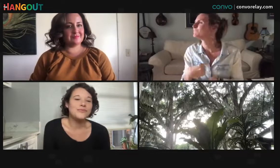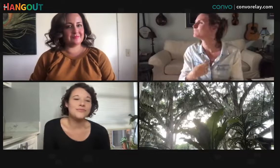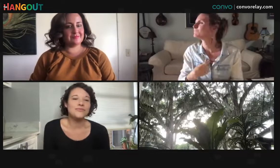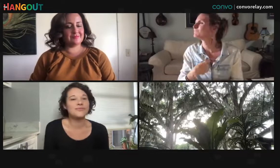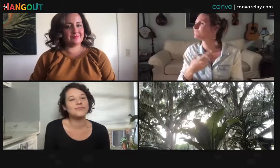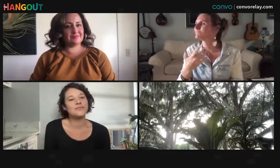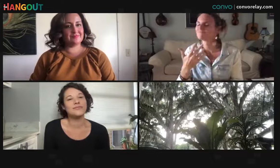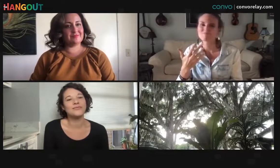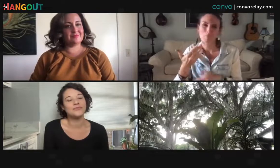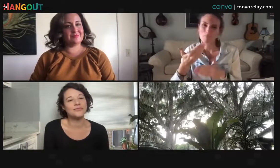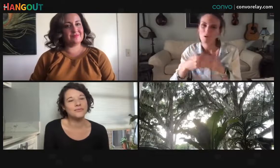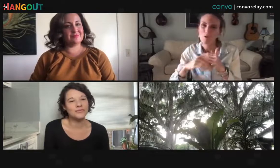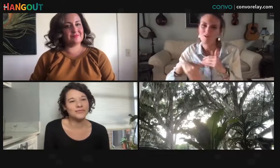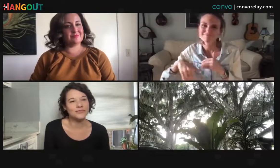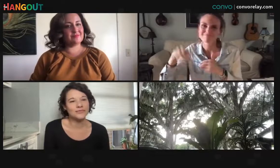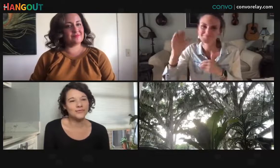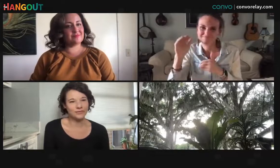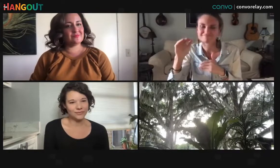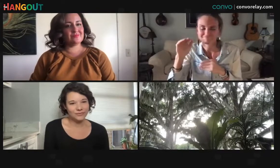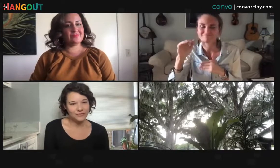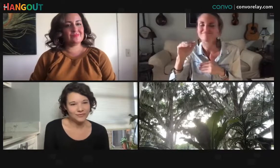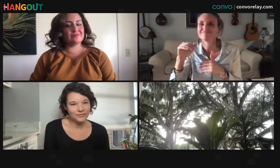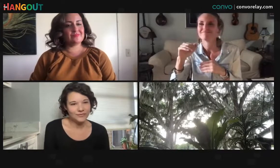and i have similar parts of my journey